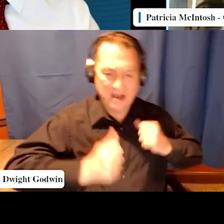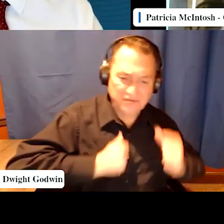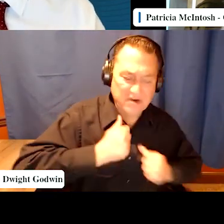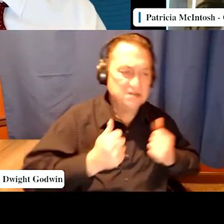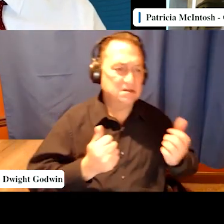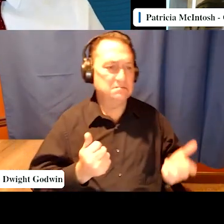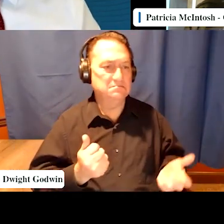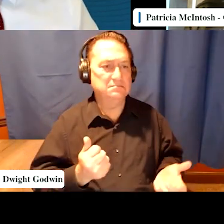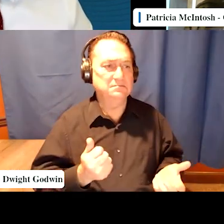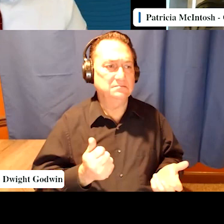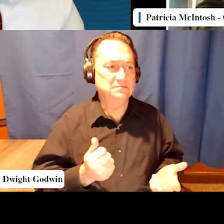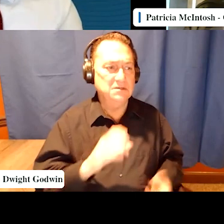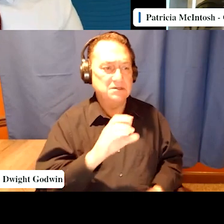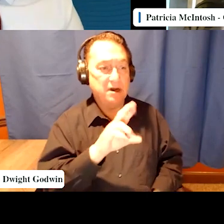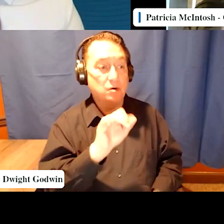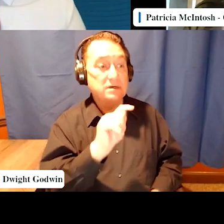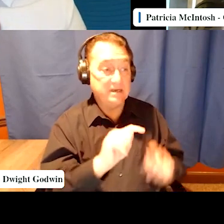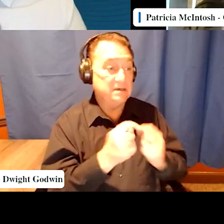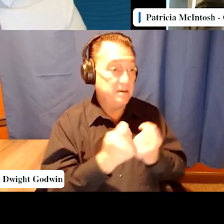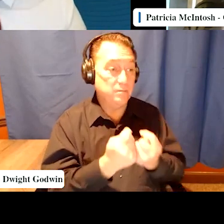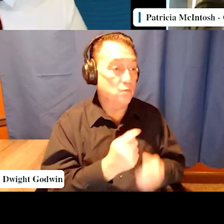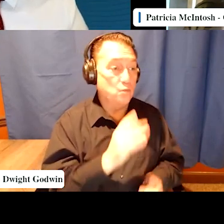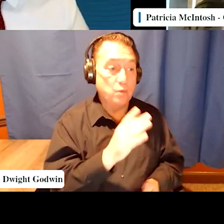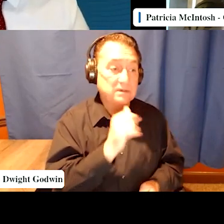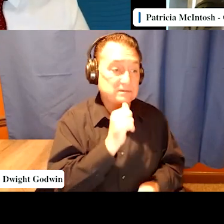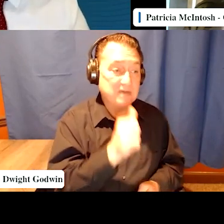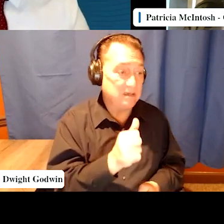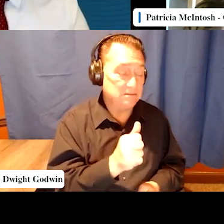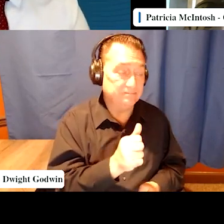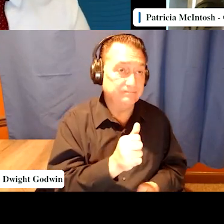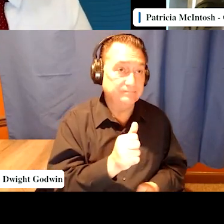the CRT team will not. And we just, you know,